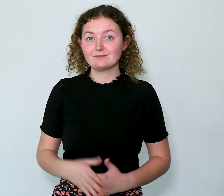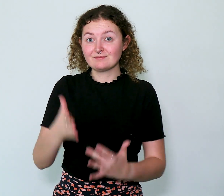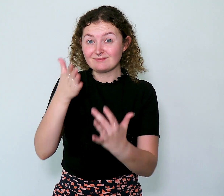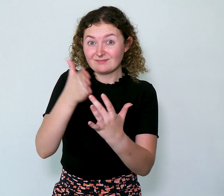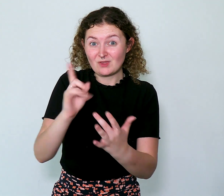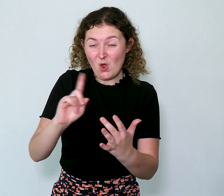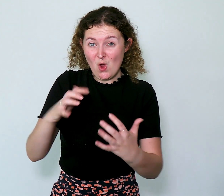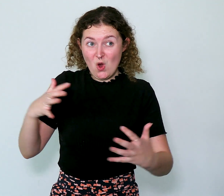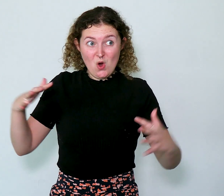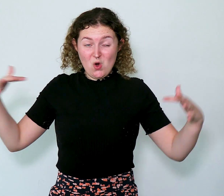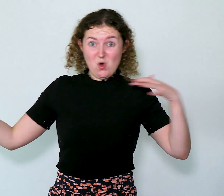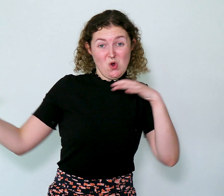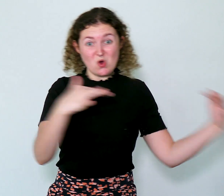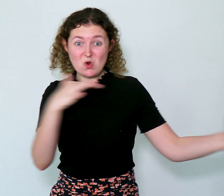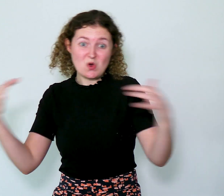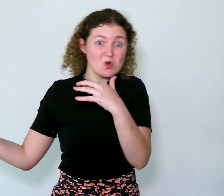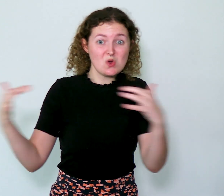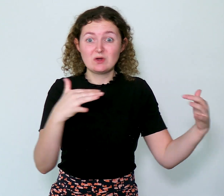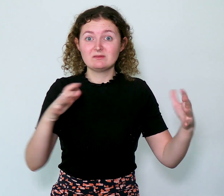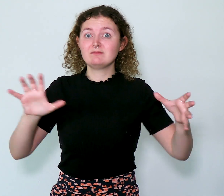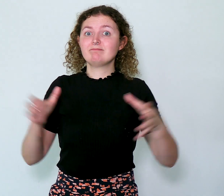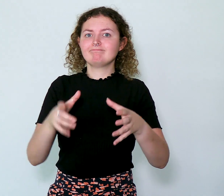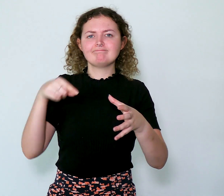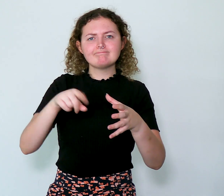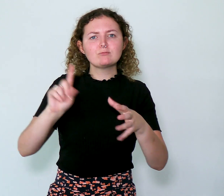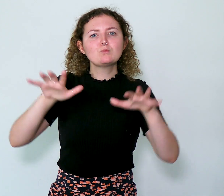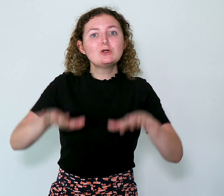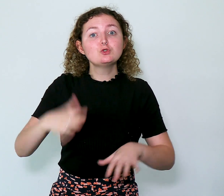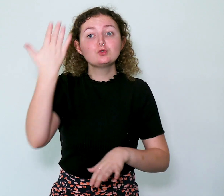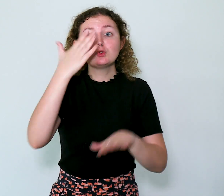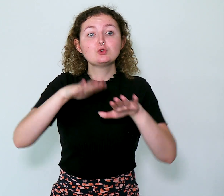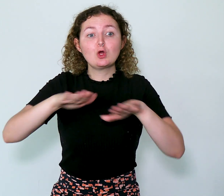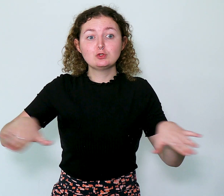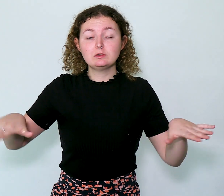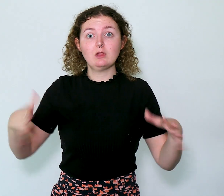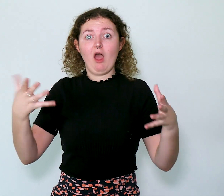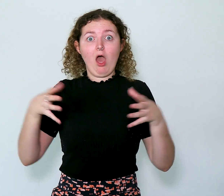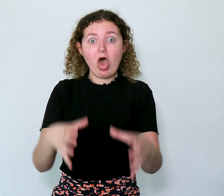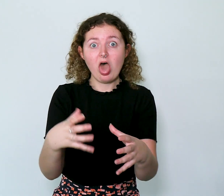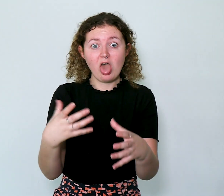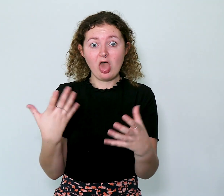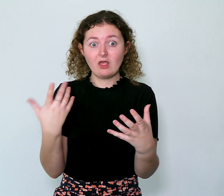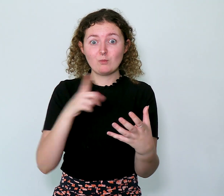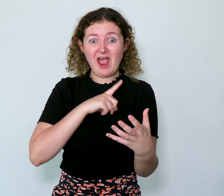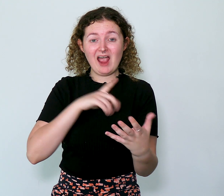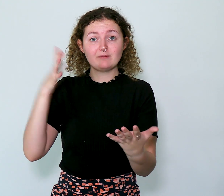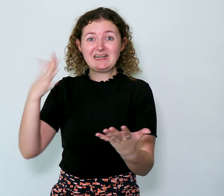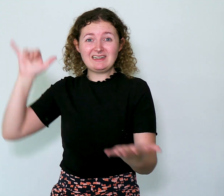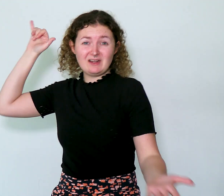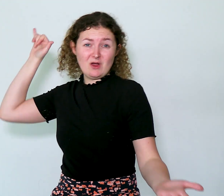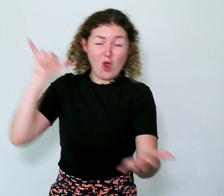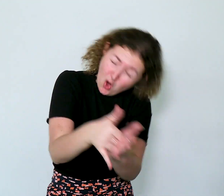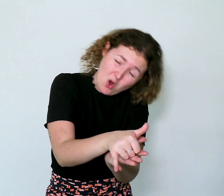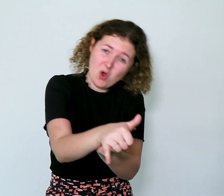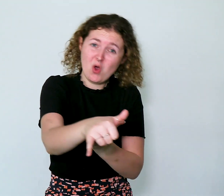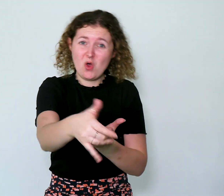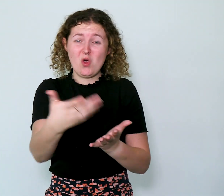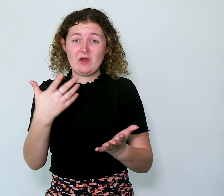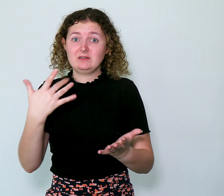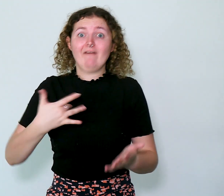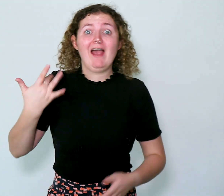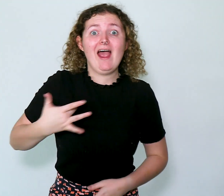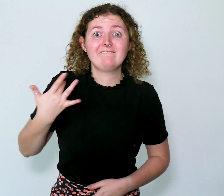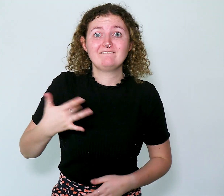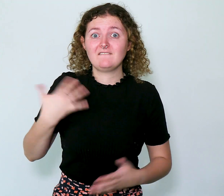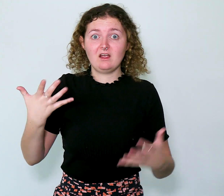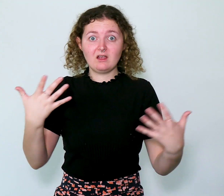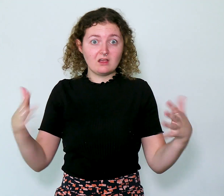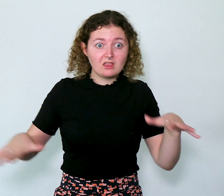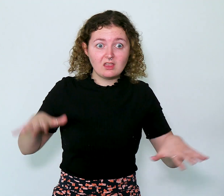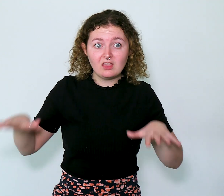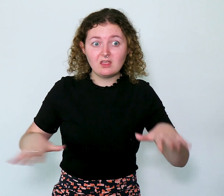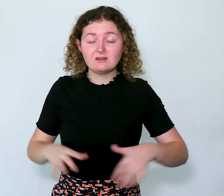In the midst of a raging war, a group of British school children are left stranded after surviving a devastating plane crash.